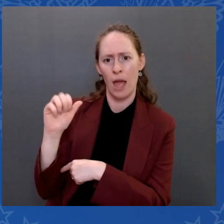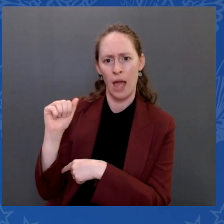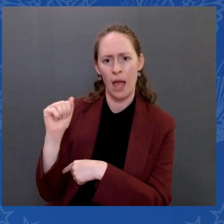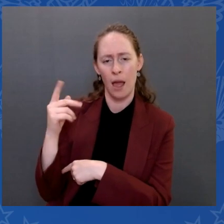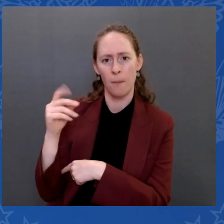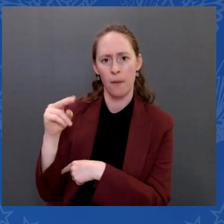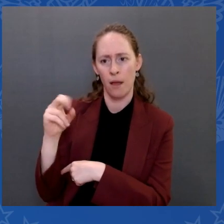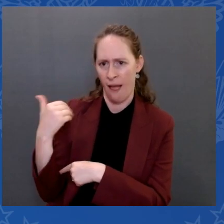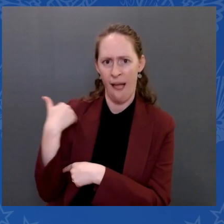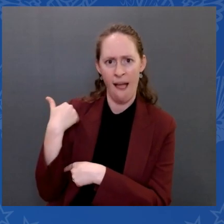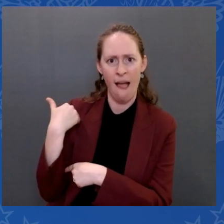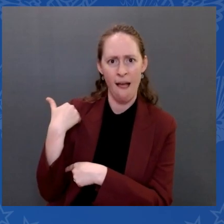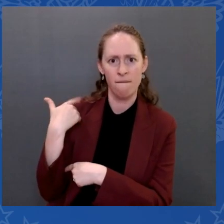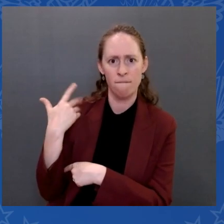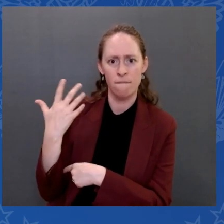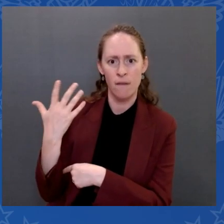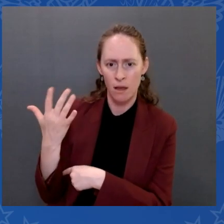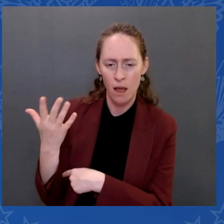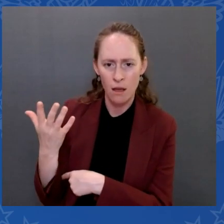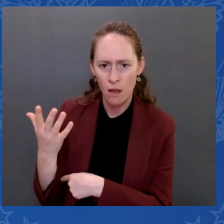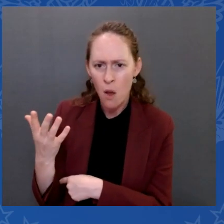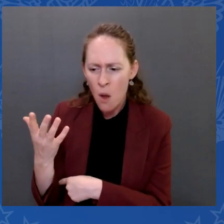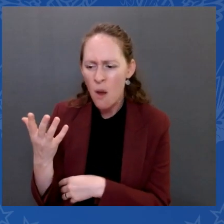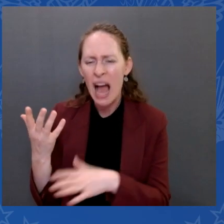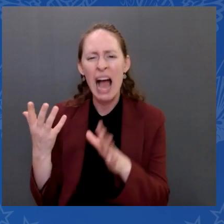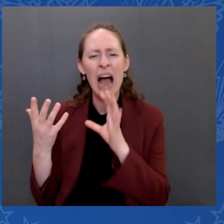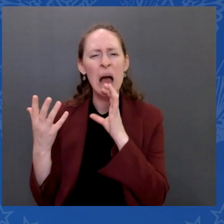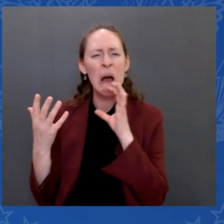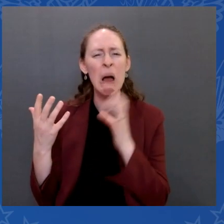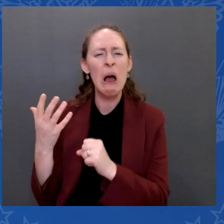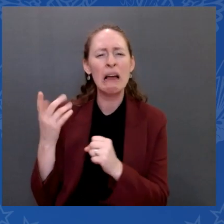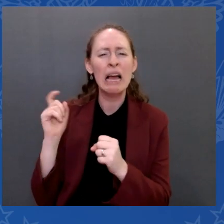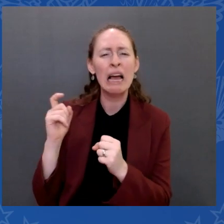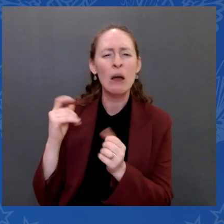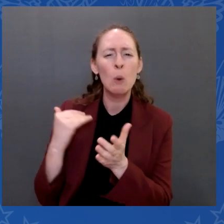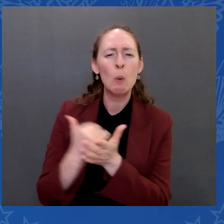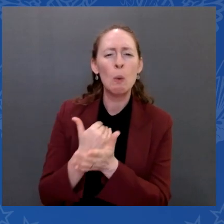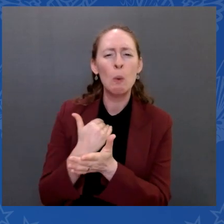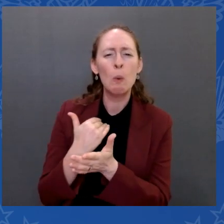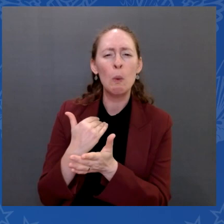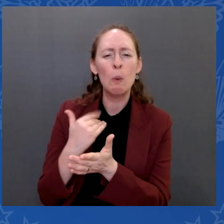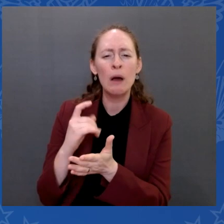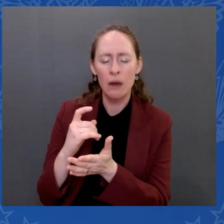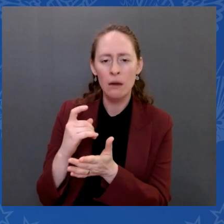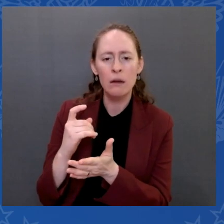And so, we know that there have been others -- adversaries --